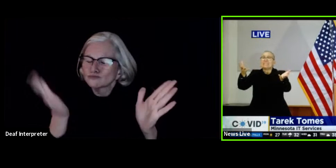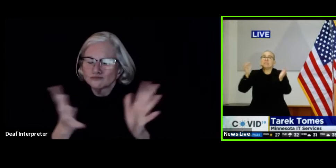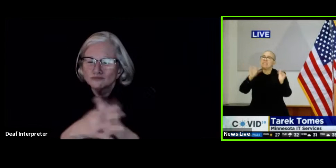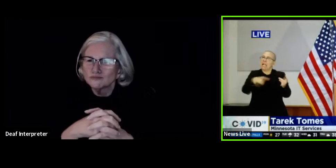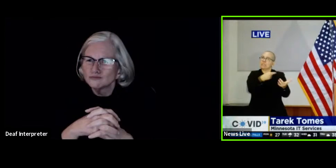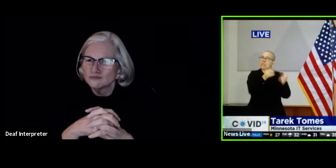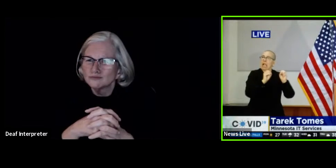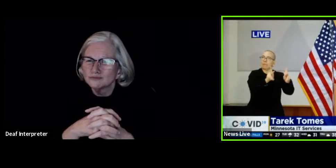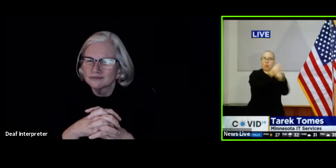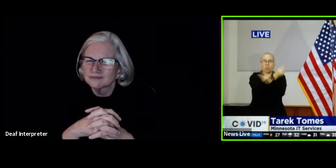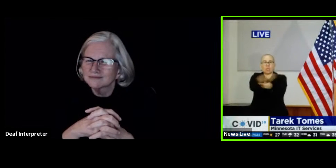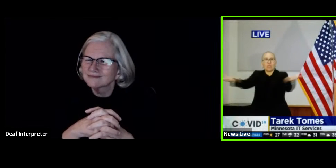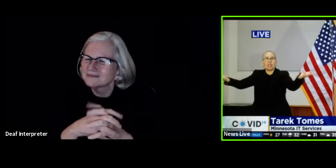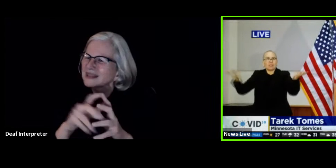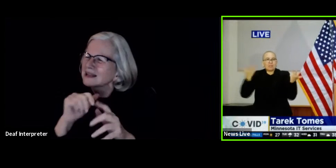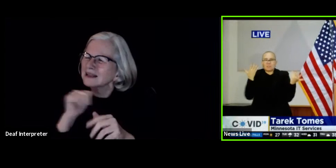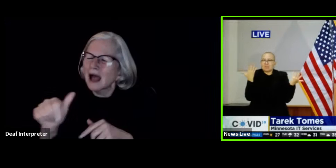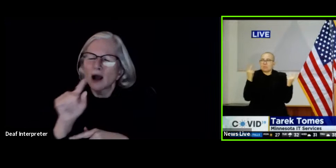LITTLE, TOO LATE, AS THE GOVERNOR MENTIONED.